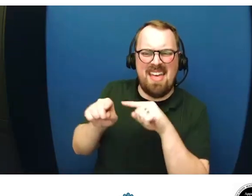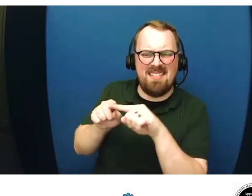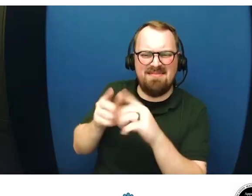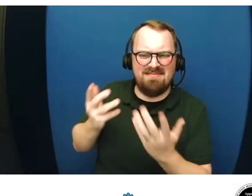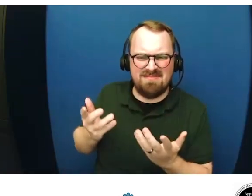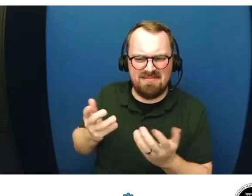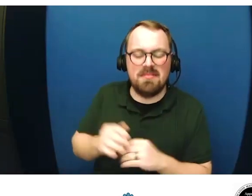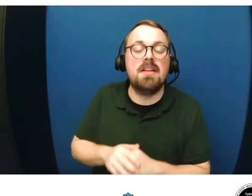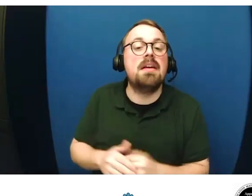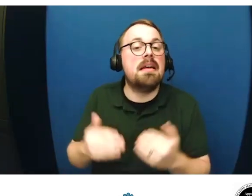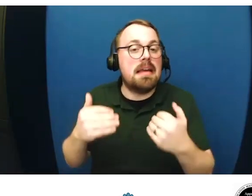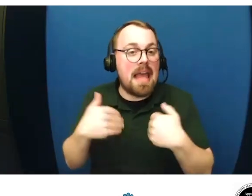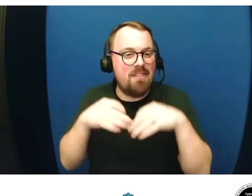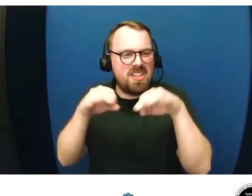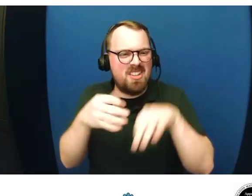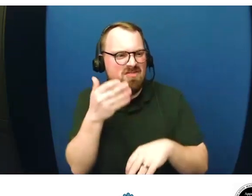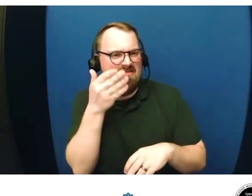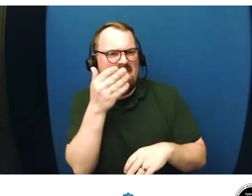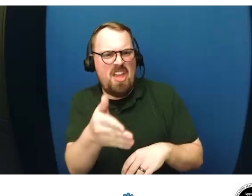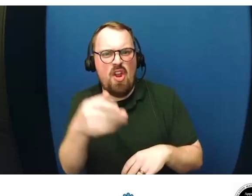There's a definition on the screen that says,